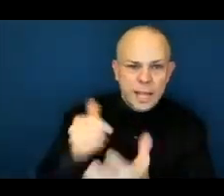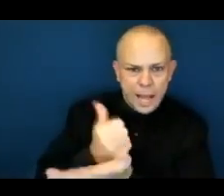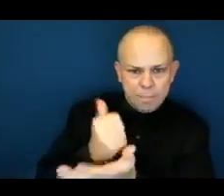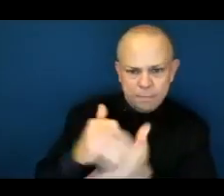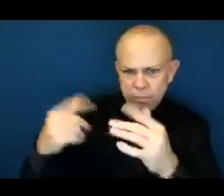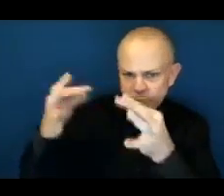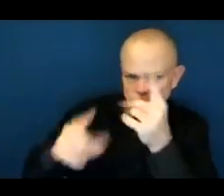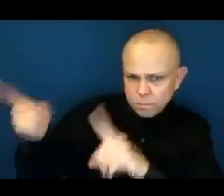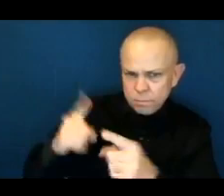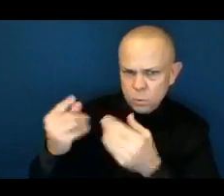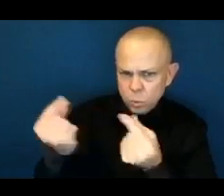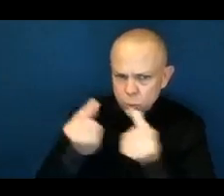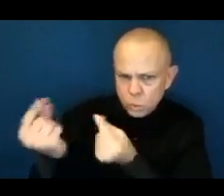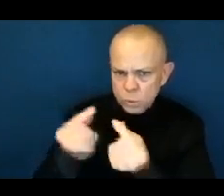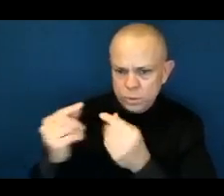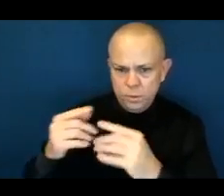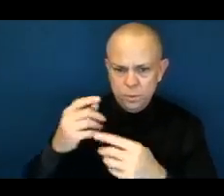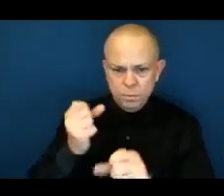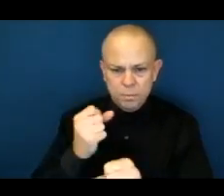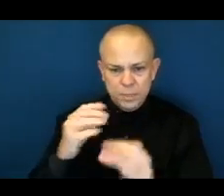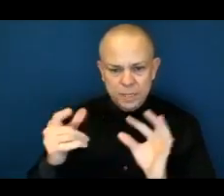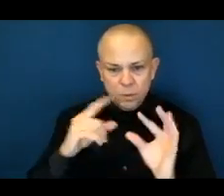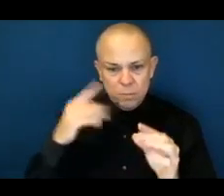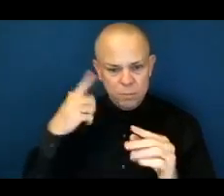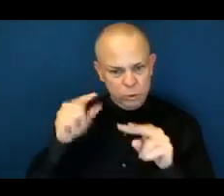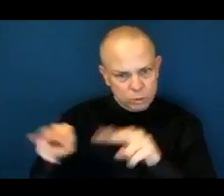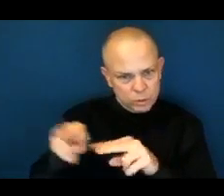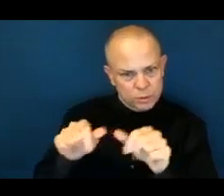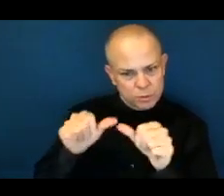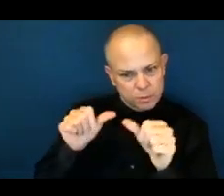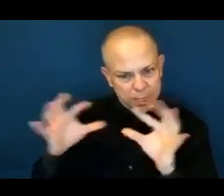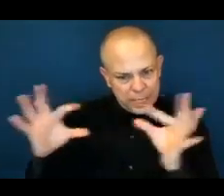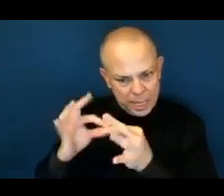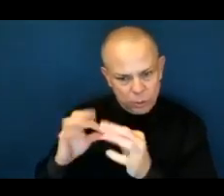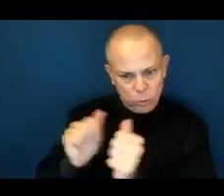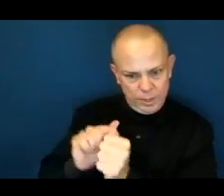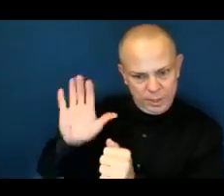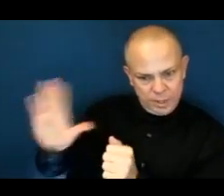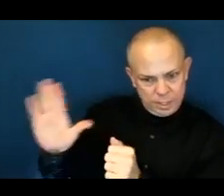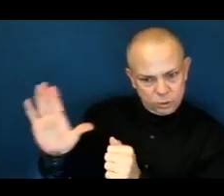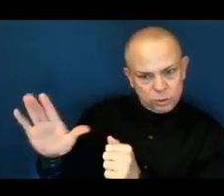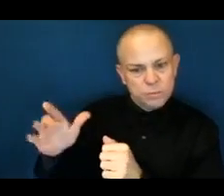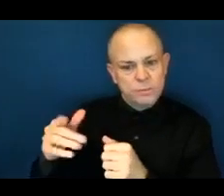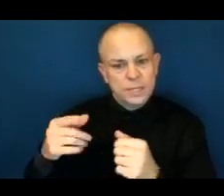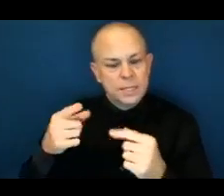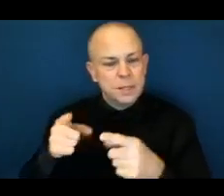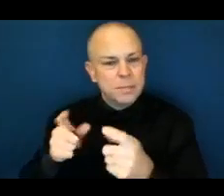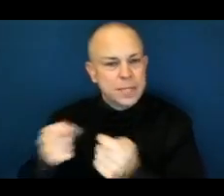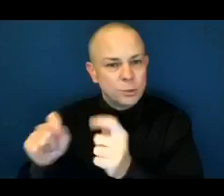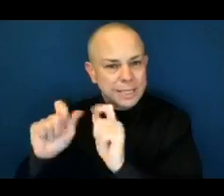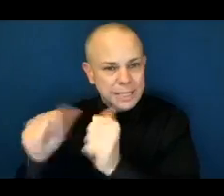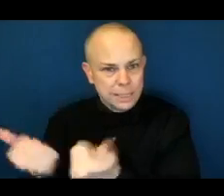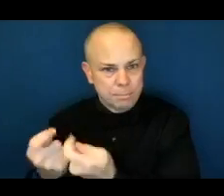uh to be able to be connected with that the incident team down to the south probably one more day's worth of work and that'll be all